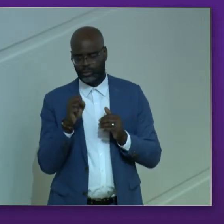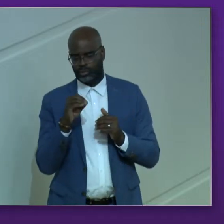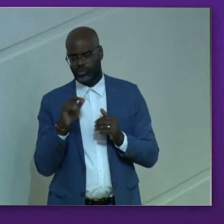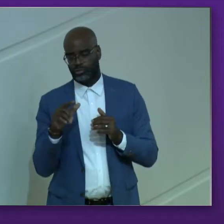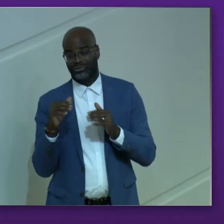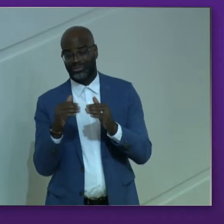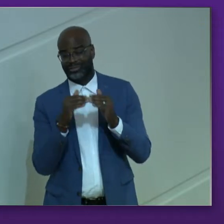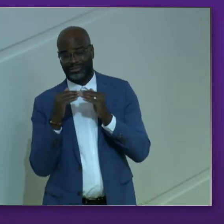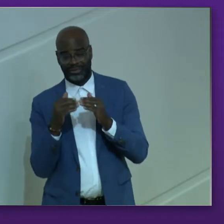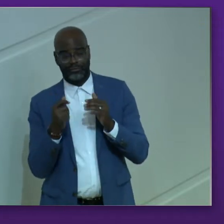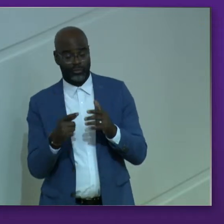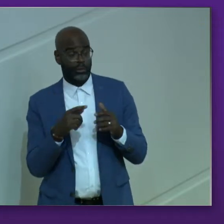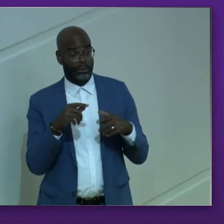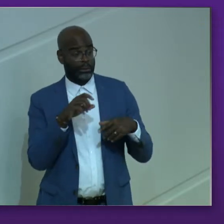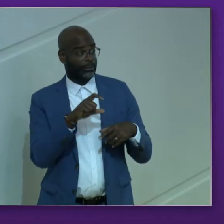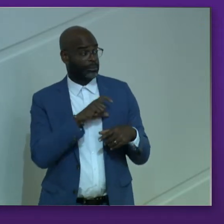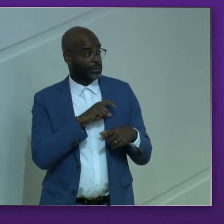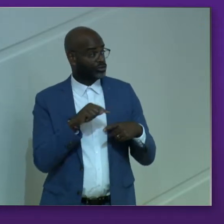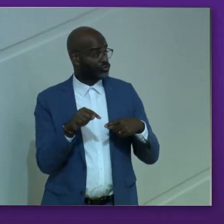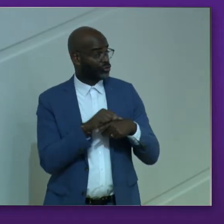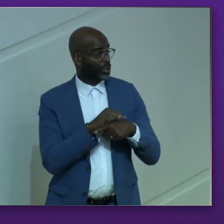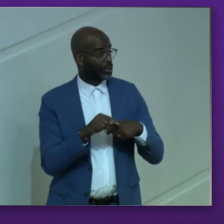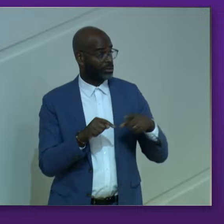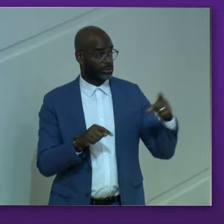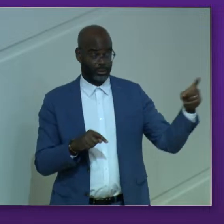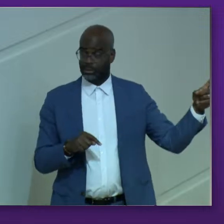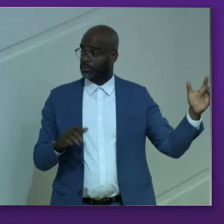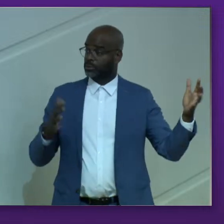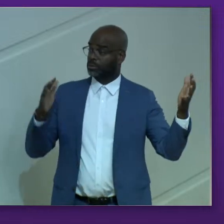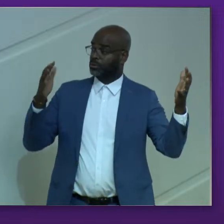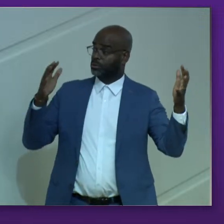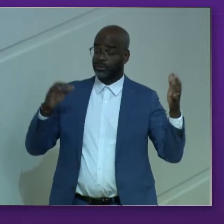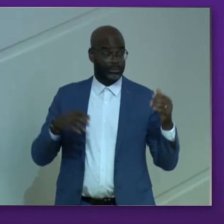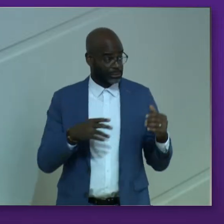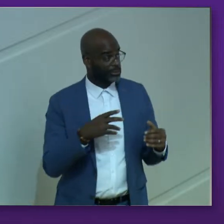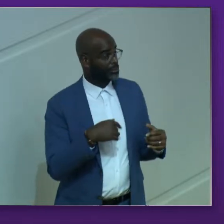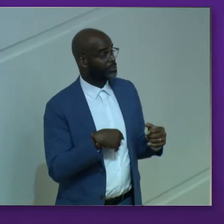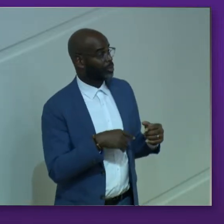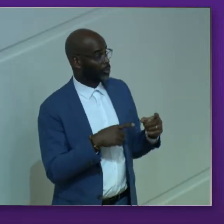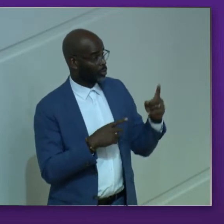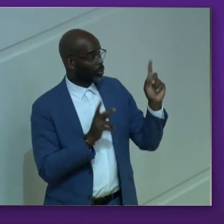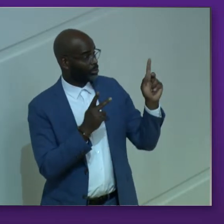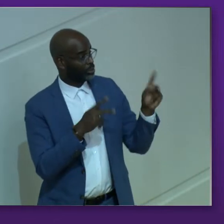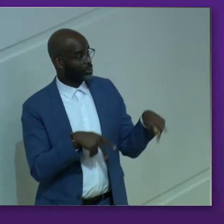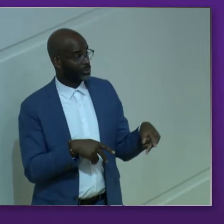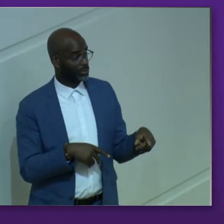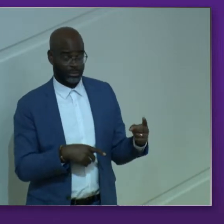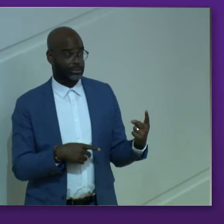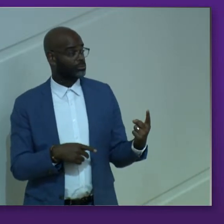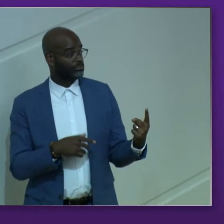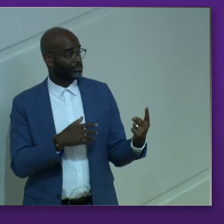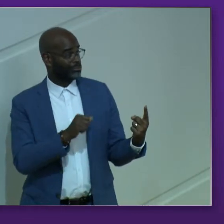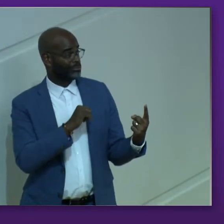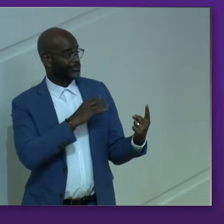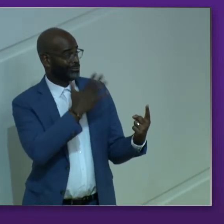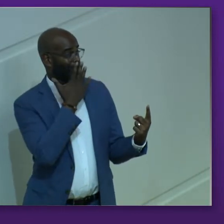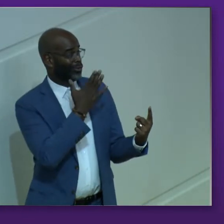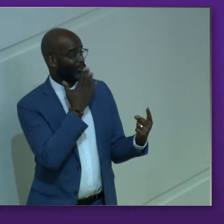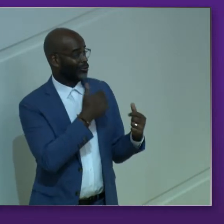EQUITY INCLUSION AS A TRAINER FOR THE ANTIRACIST BADGE. AND IS THE COCHAIR FOR THE ANTIRACIST SUBCOMMITTEE OF THE